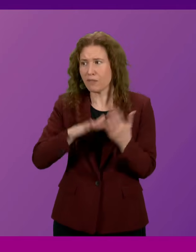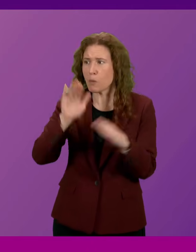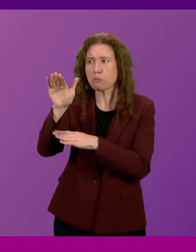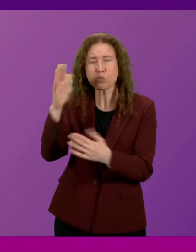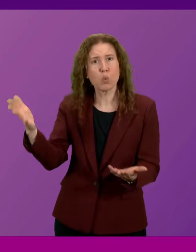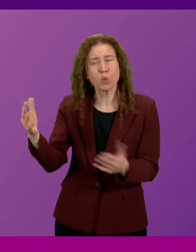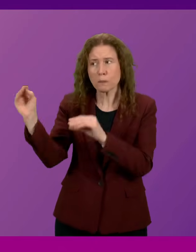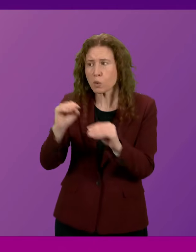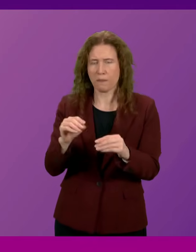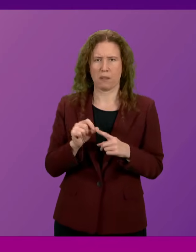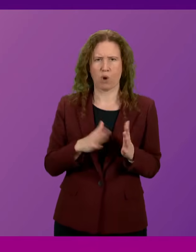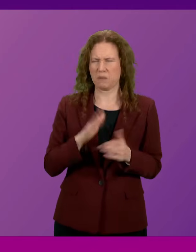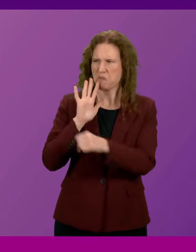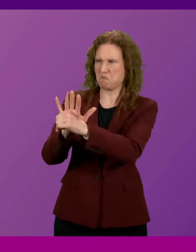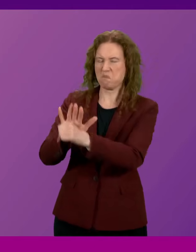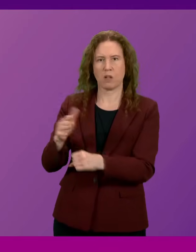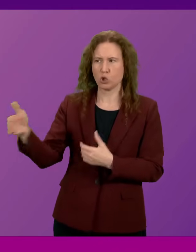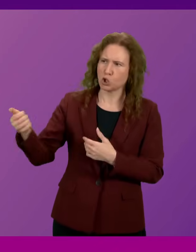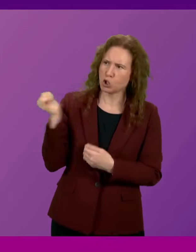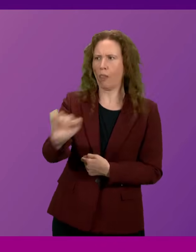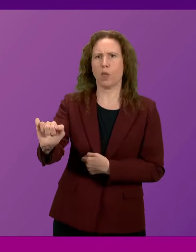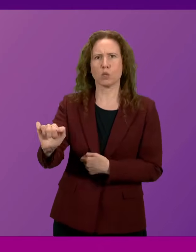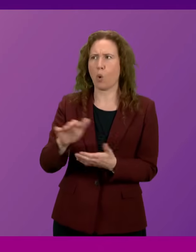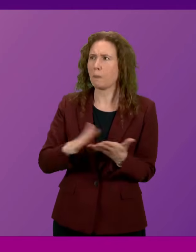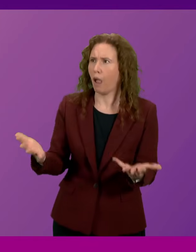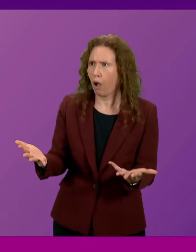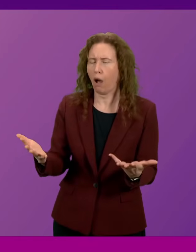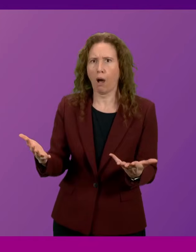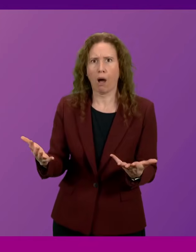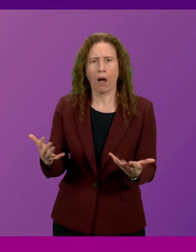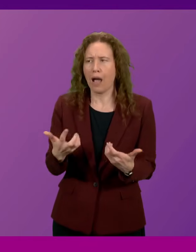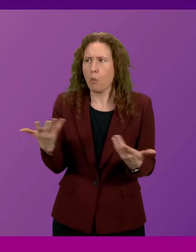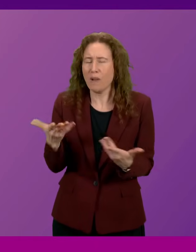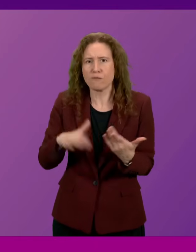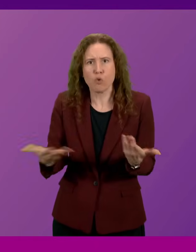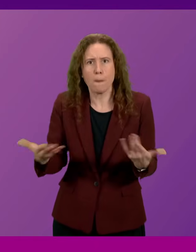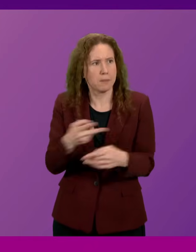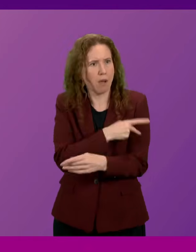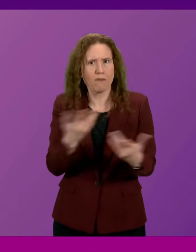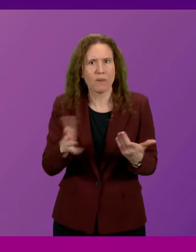and the Prime Minister is shutting the door on all of that. The Scottish Labour Party has got